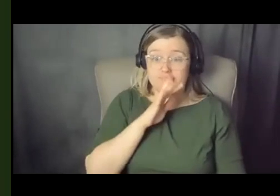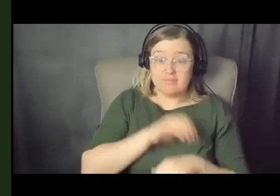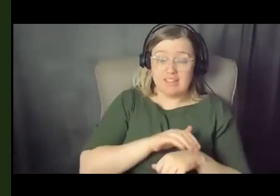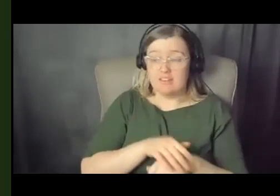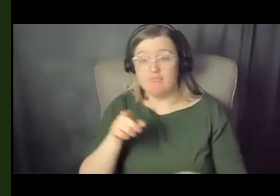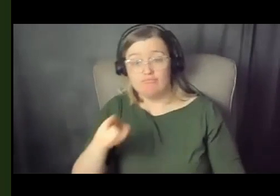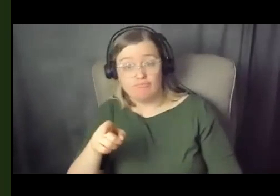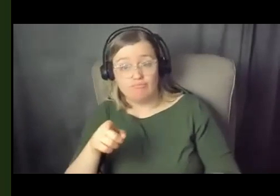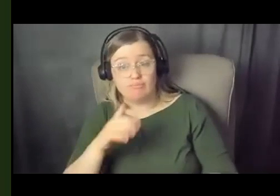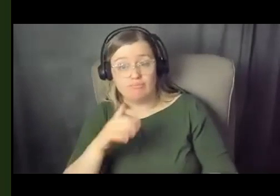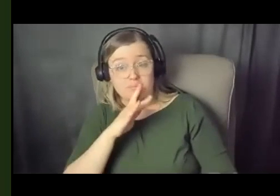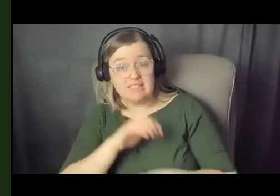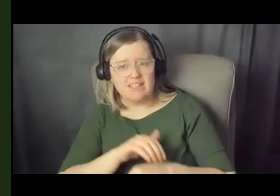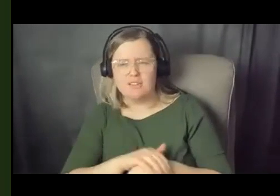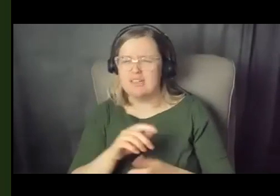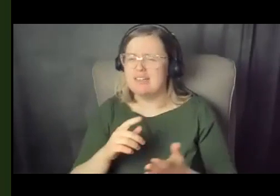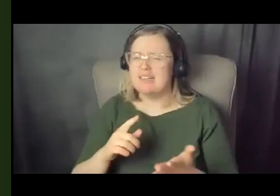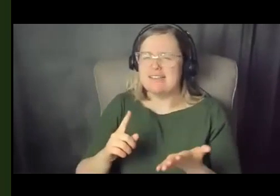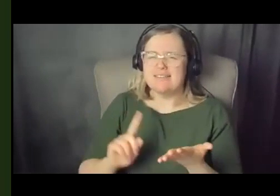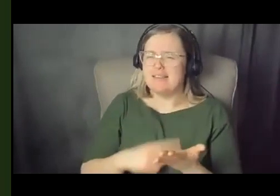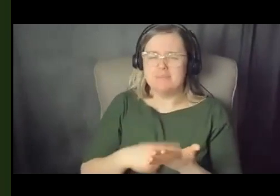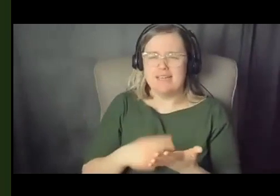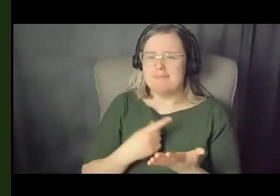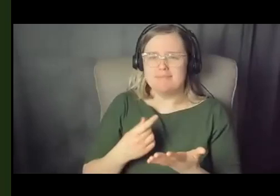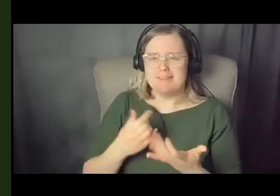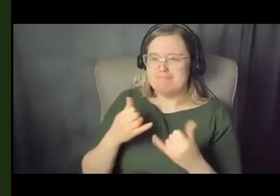English, sometimes it's hard enough to get through on